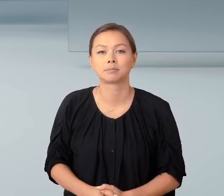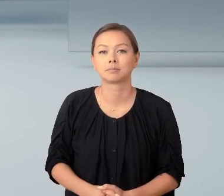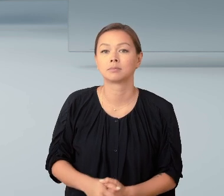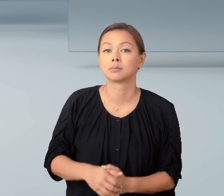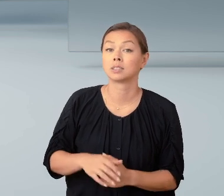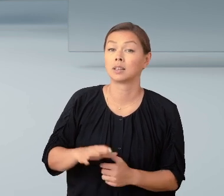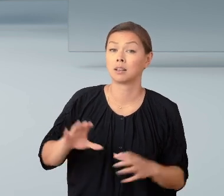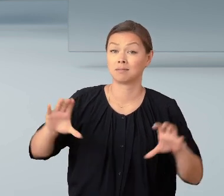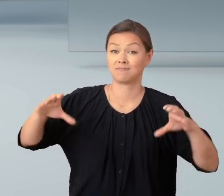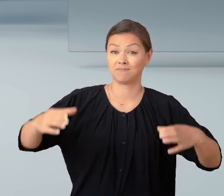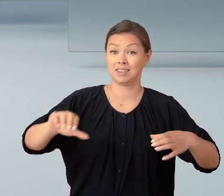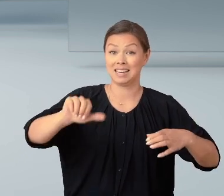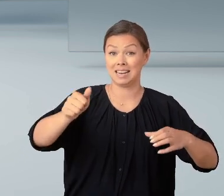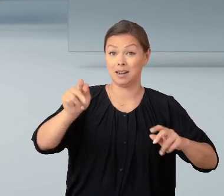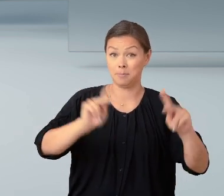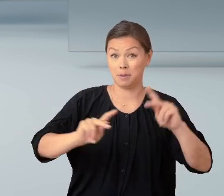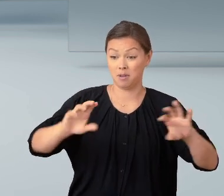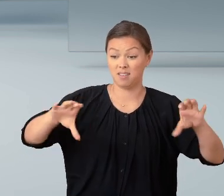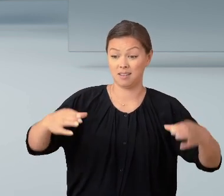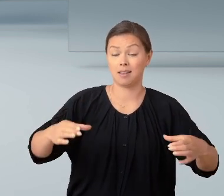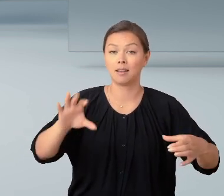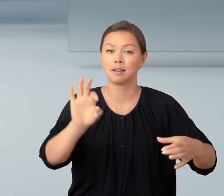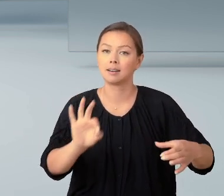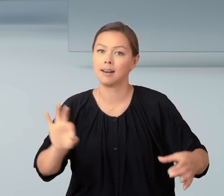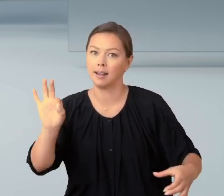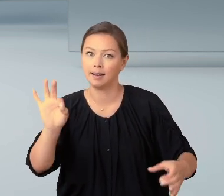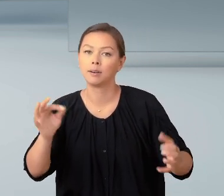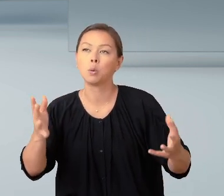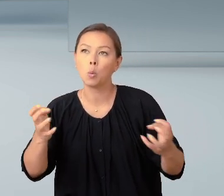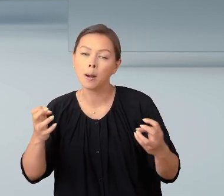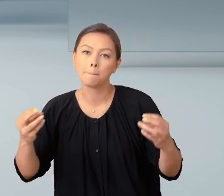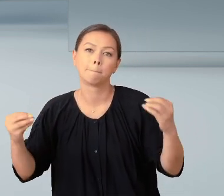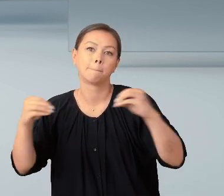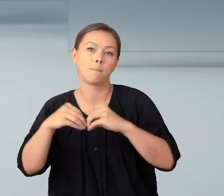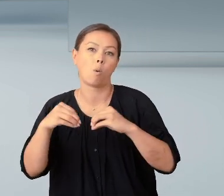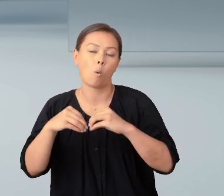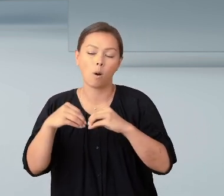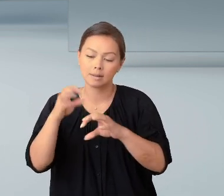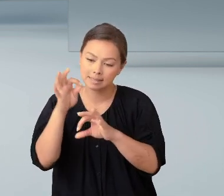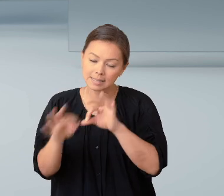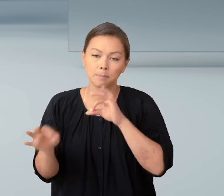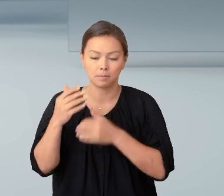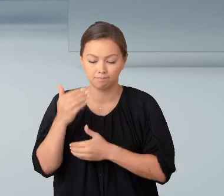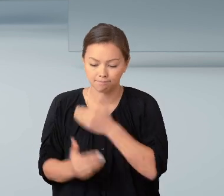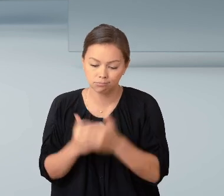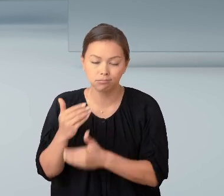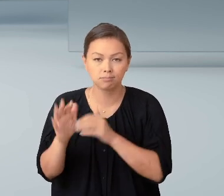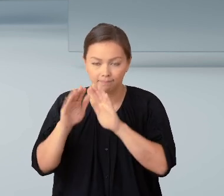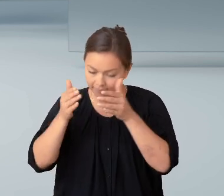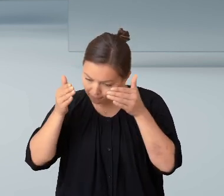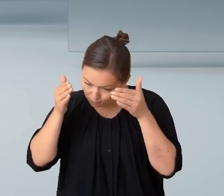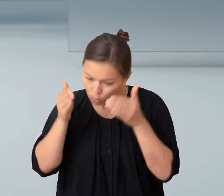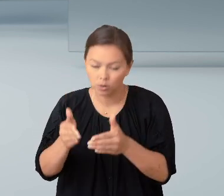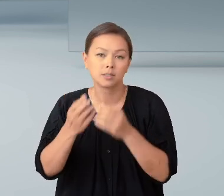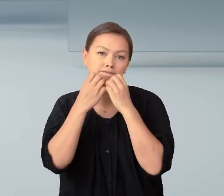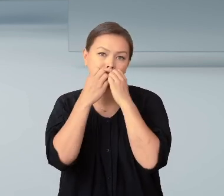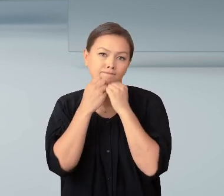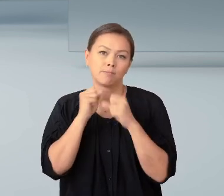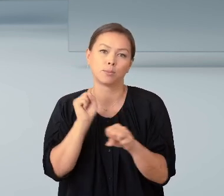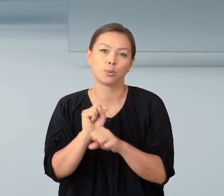Nine out of 10 people want simpler ways to automate daily tasks so they can focus on the work that matters. Keep finances organized